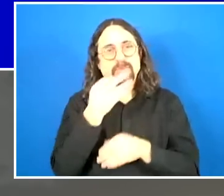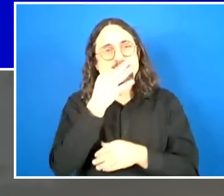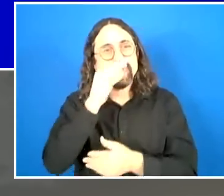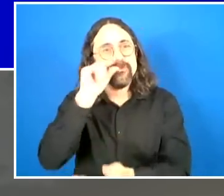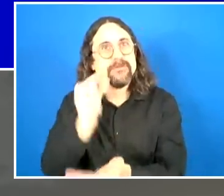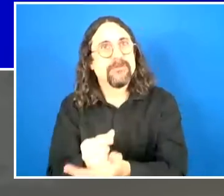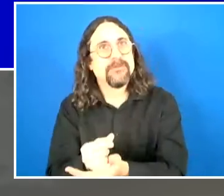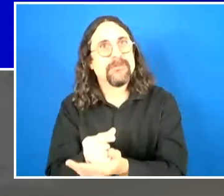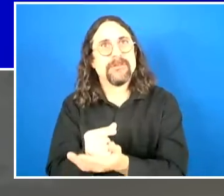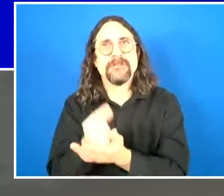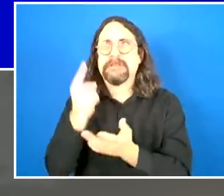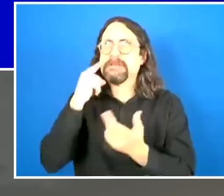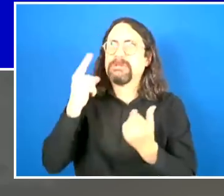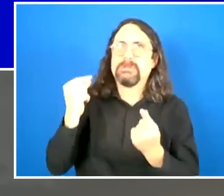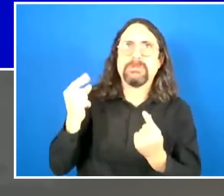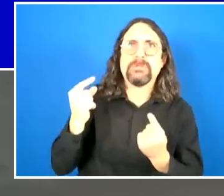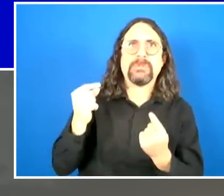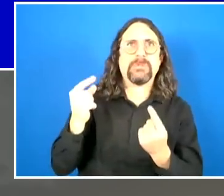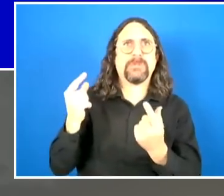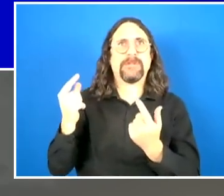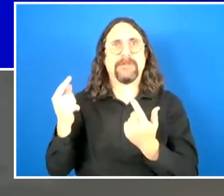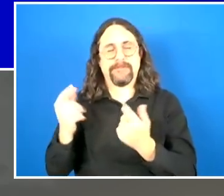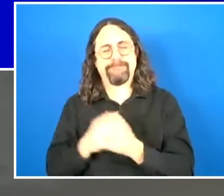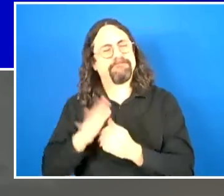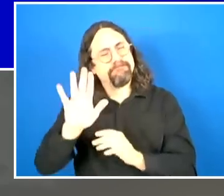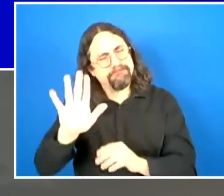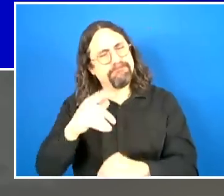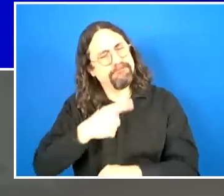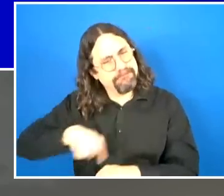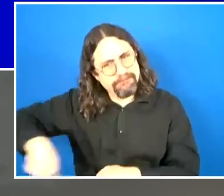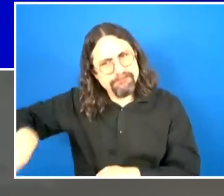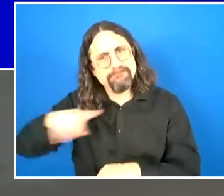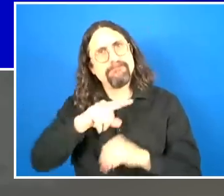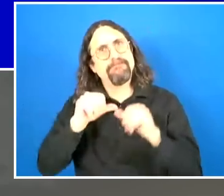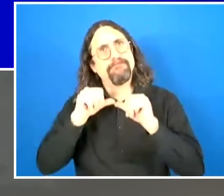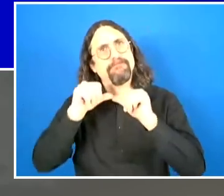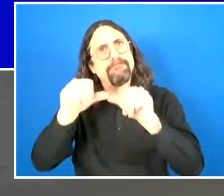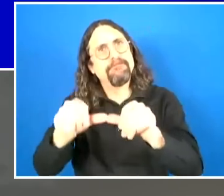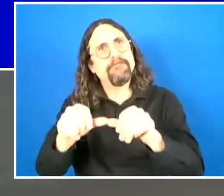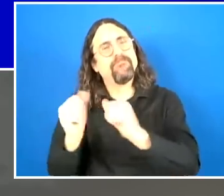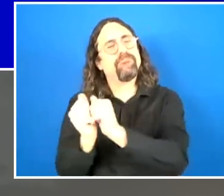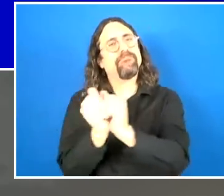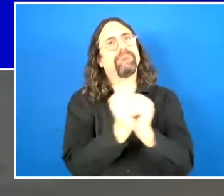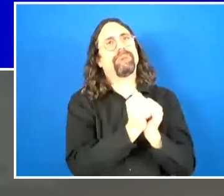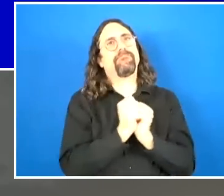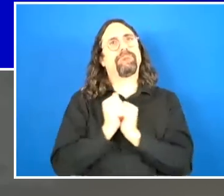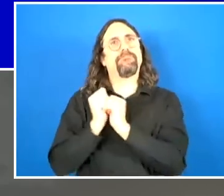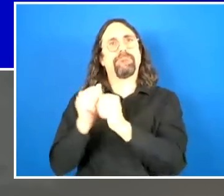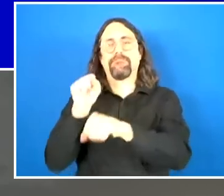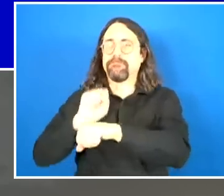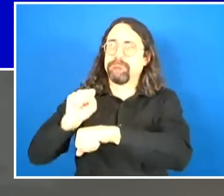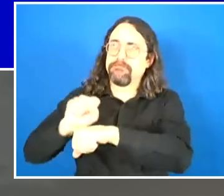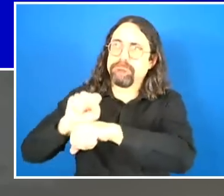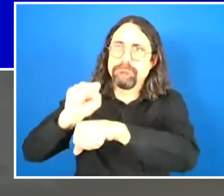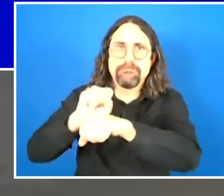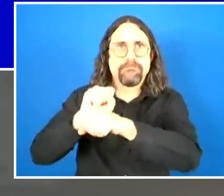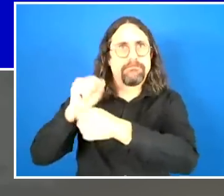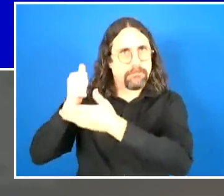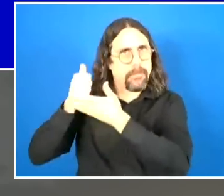OUR HIGH SCHOOL KIDS, KEEP THINGS MOVING FORWARD BUT WITH RIGOR, WITH REAL FOCUS ON QUALITY AND